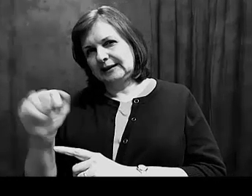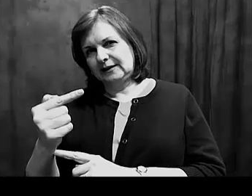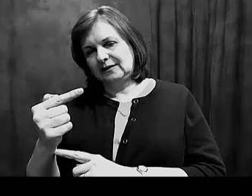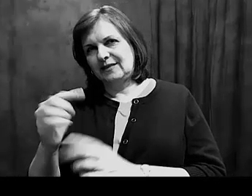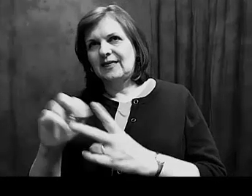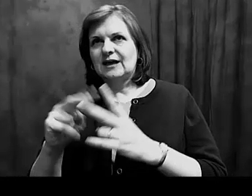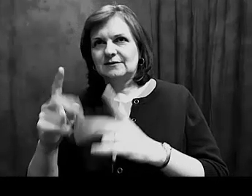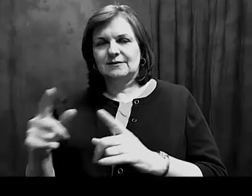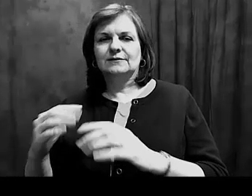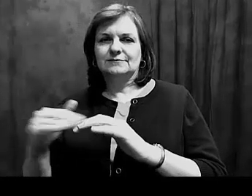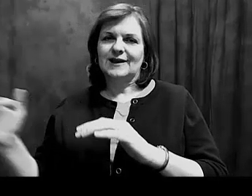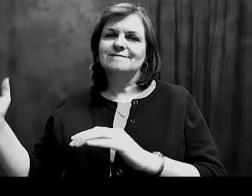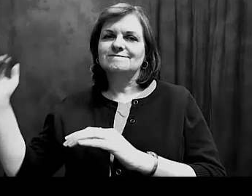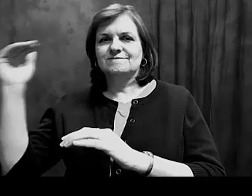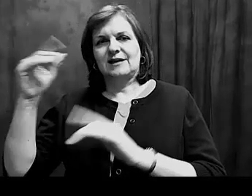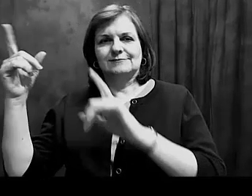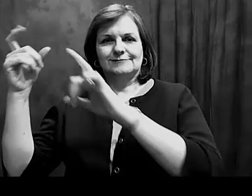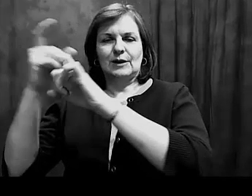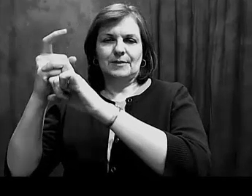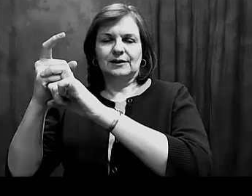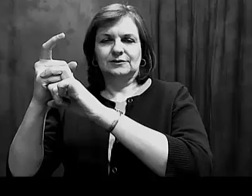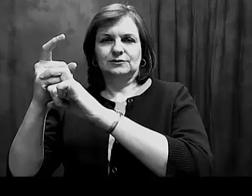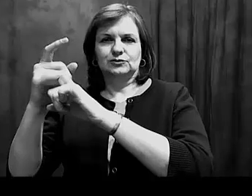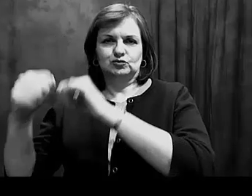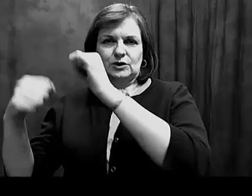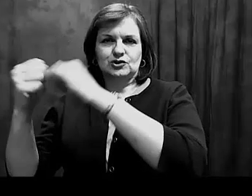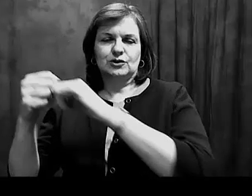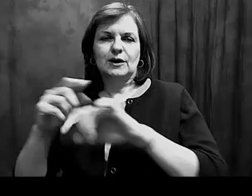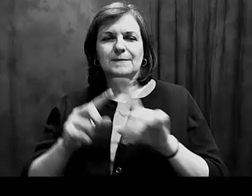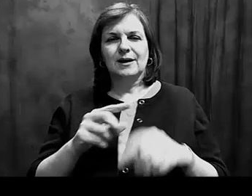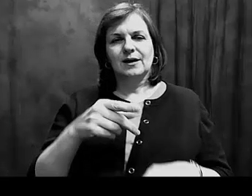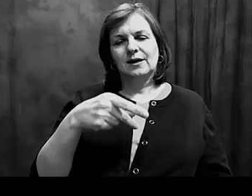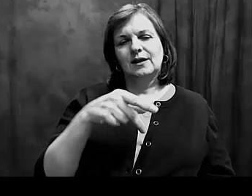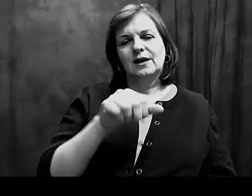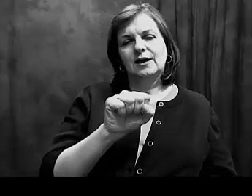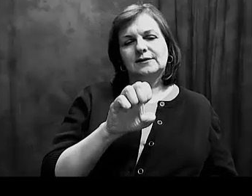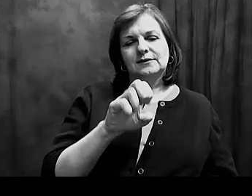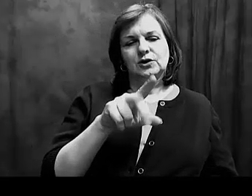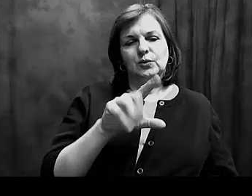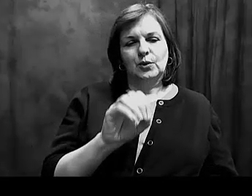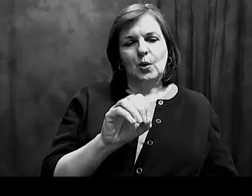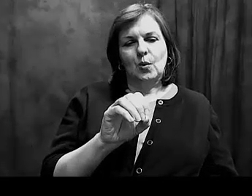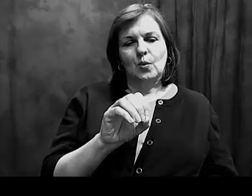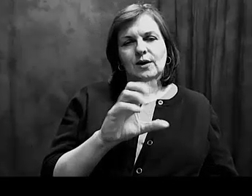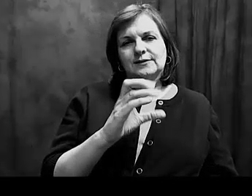pseudocoelom - remember "pseudo" is fake or false